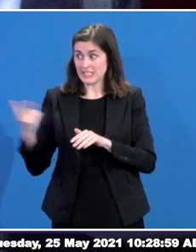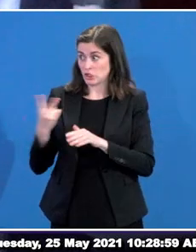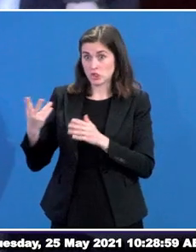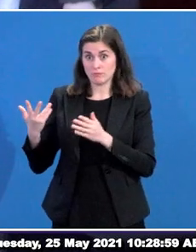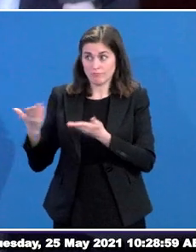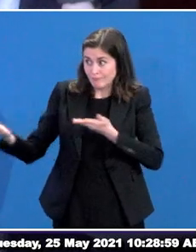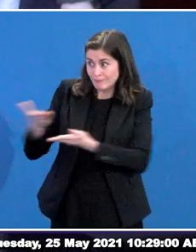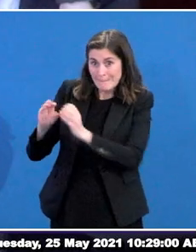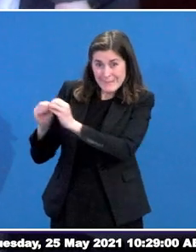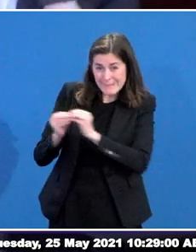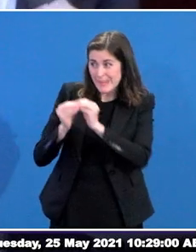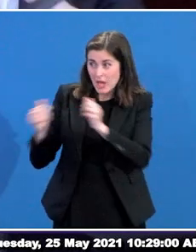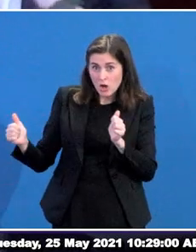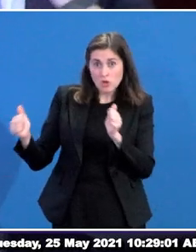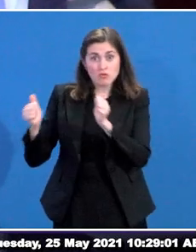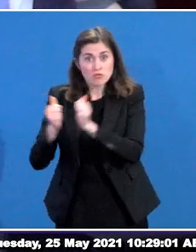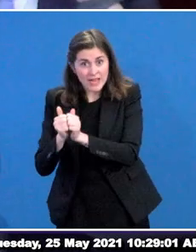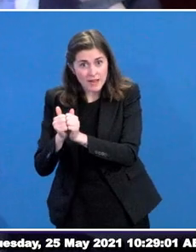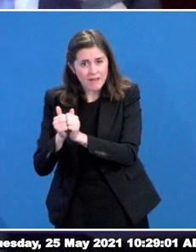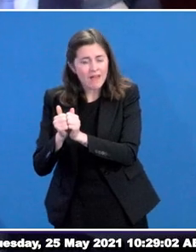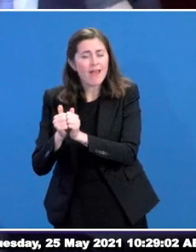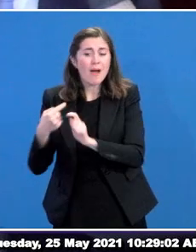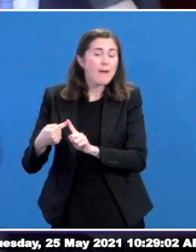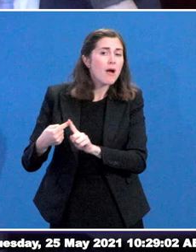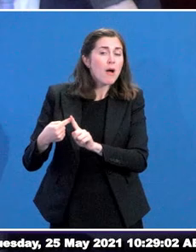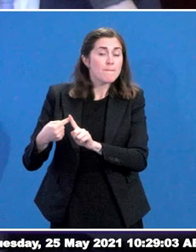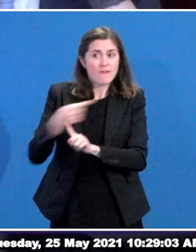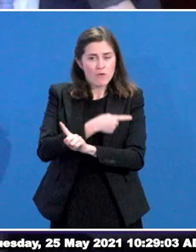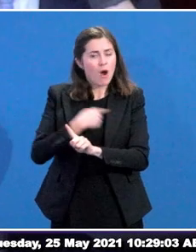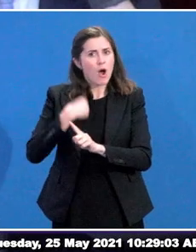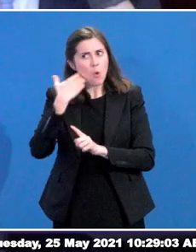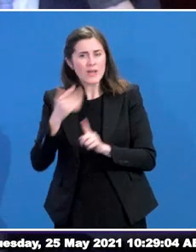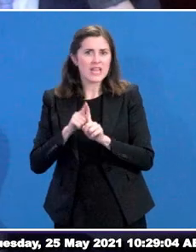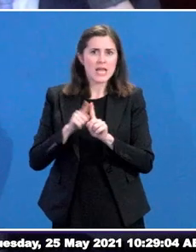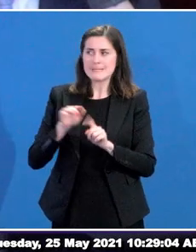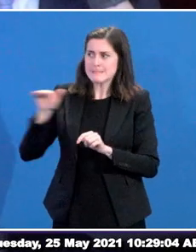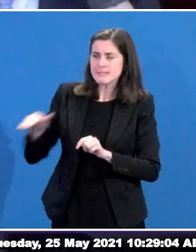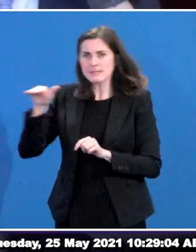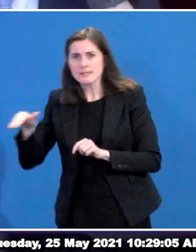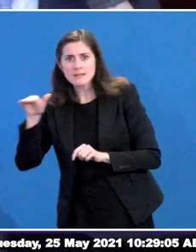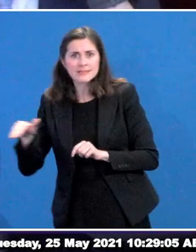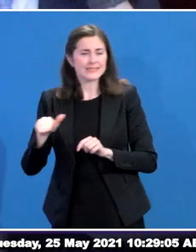available all the time, which I still am and always will be for Melissa in the event of an emergency.